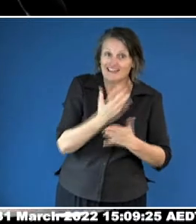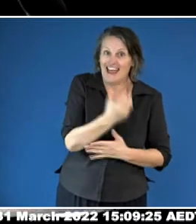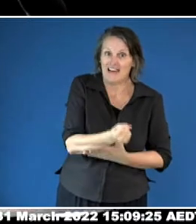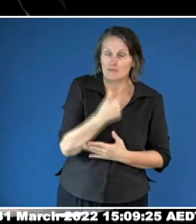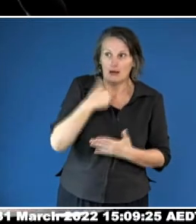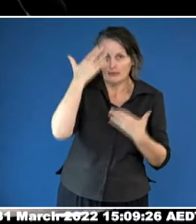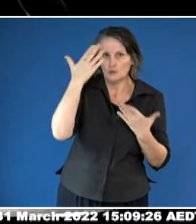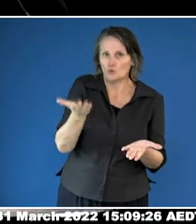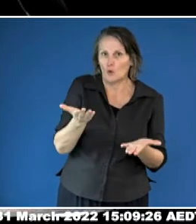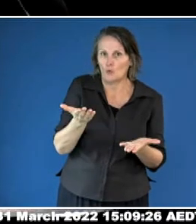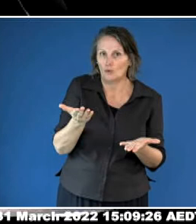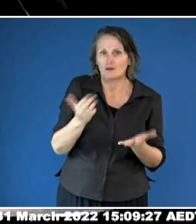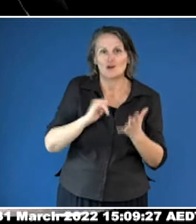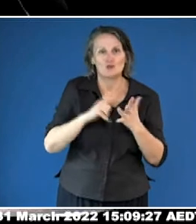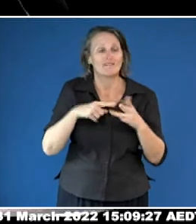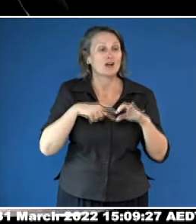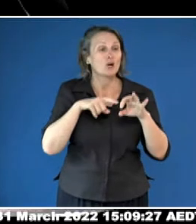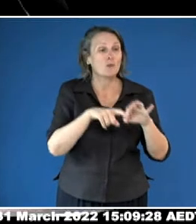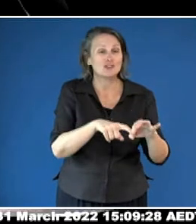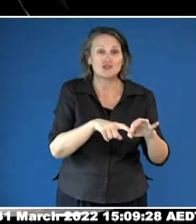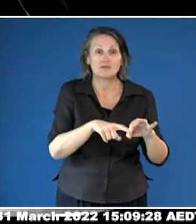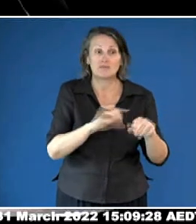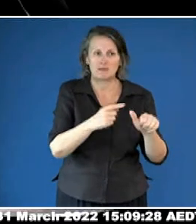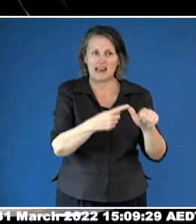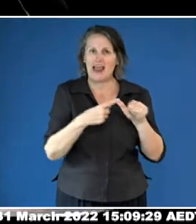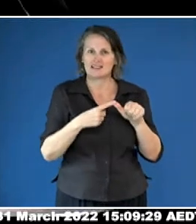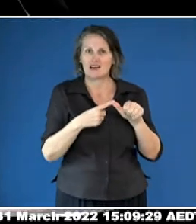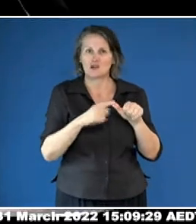And those sort of questions might not identify the more hidden forms like coercive